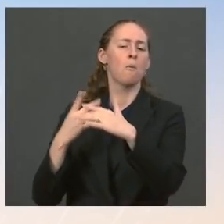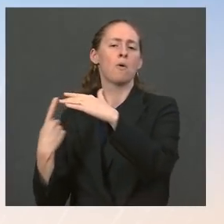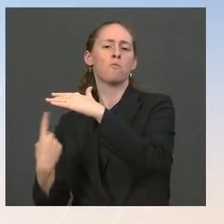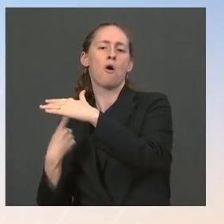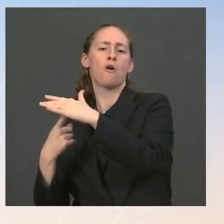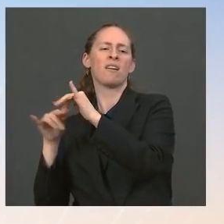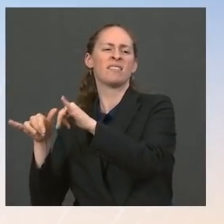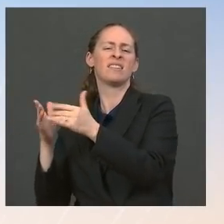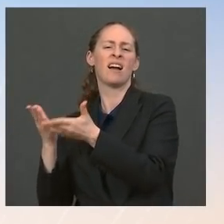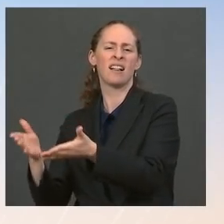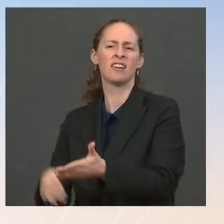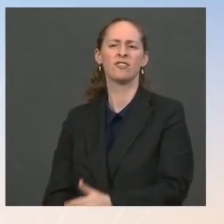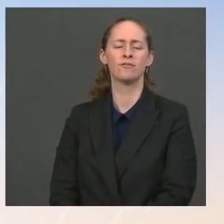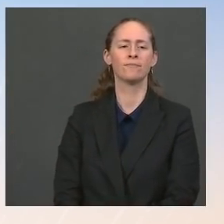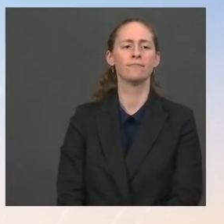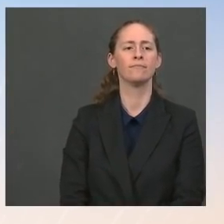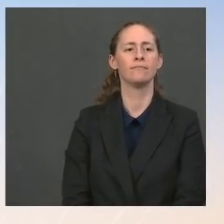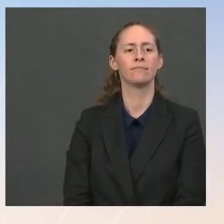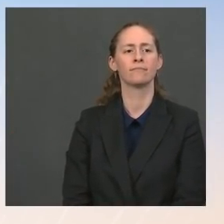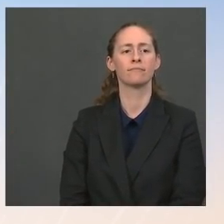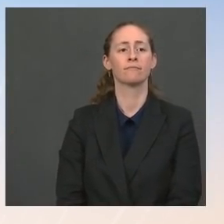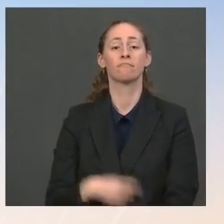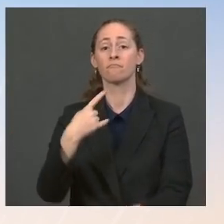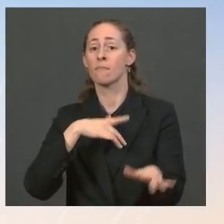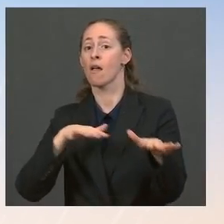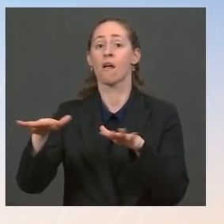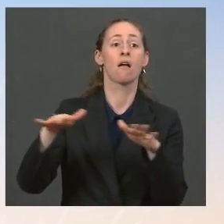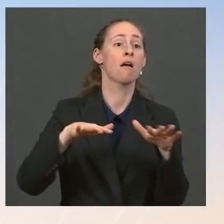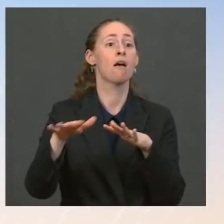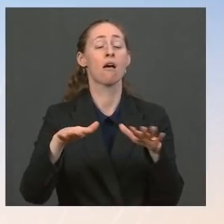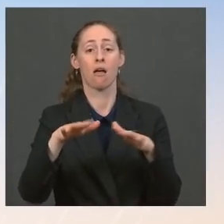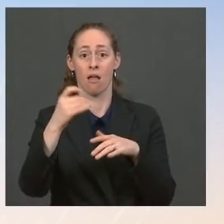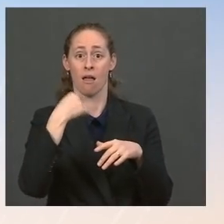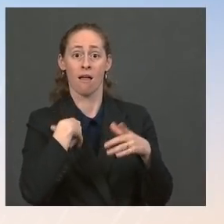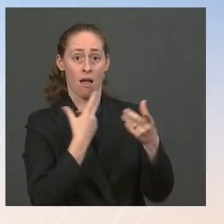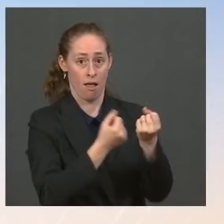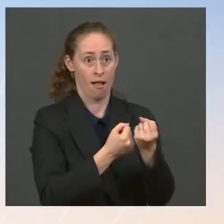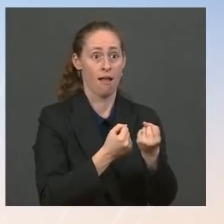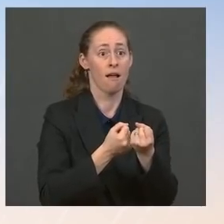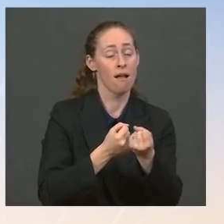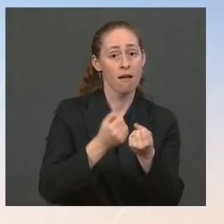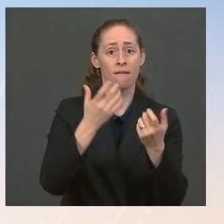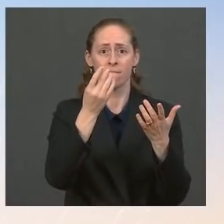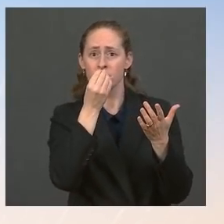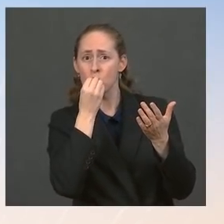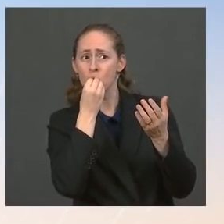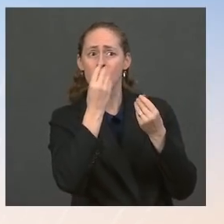Simultaneously with the humanitarian response, we in the Department of Homeland Security